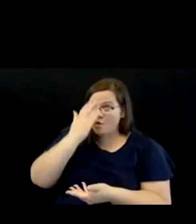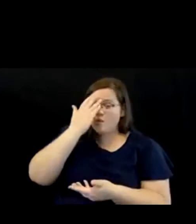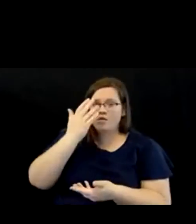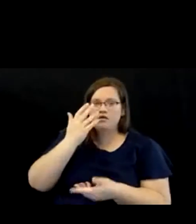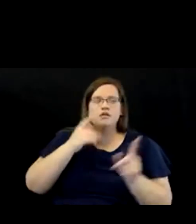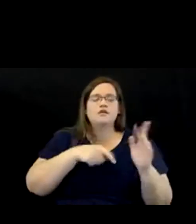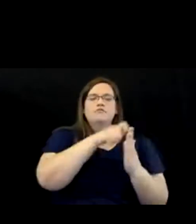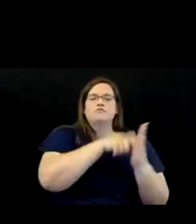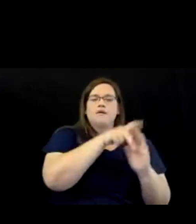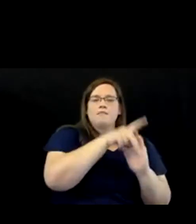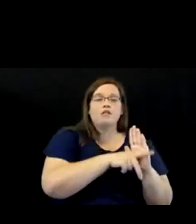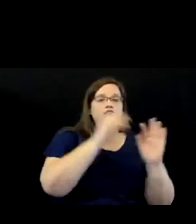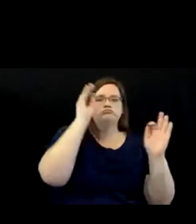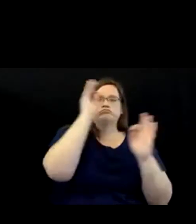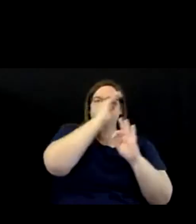I've been very impressed with how different groups around the country